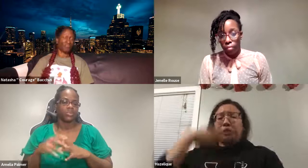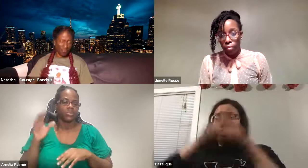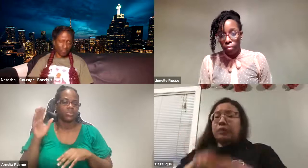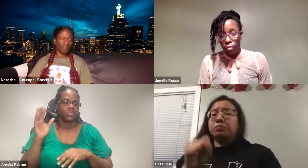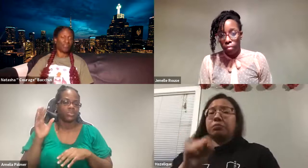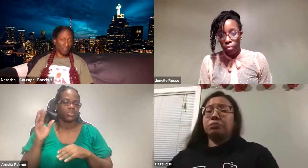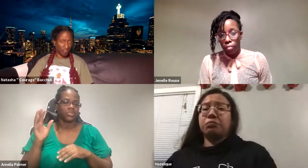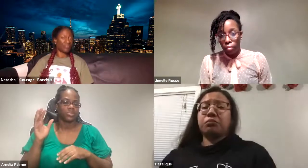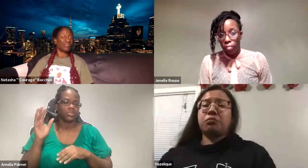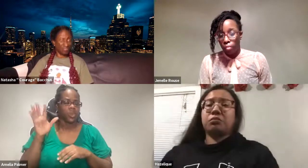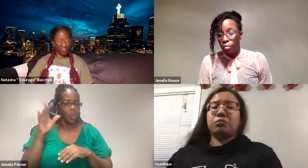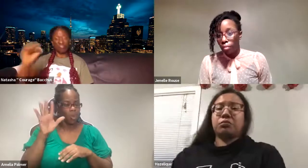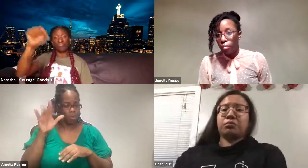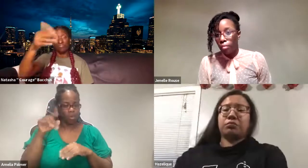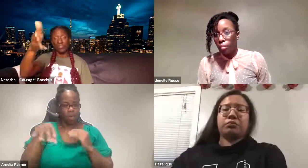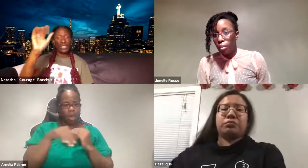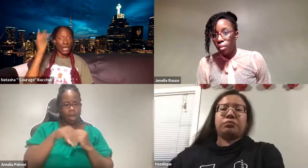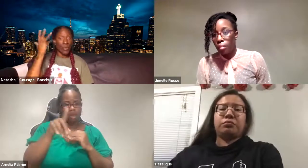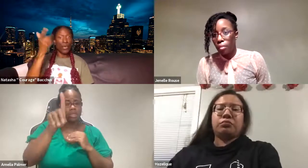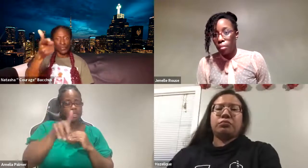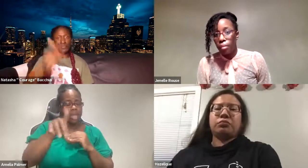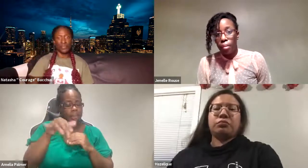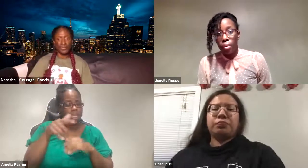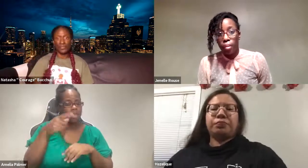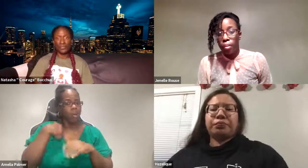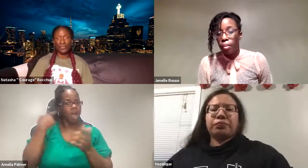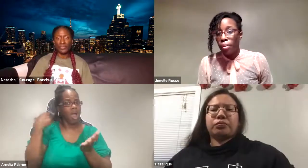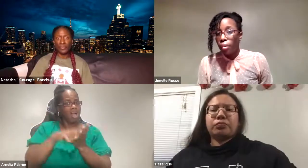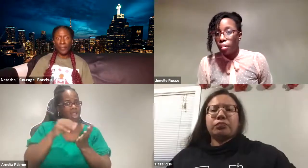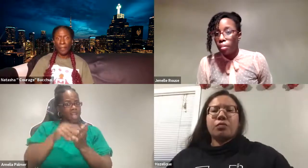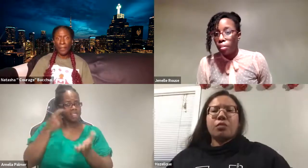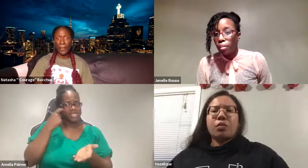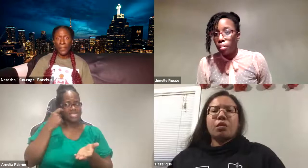so i agree with you completely about valuing that and keeping that keeping your own language